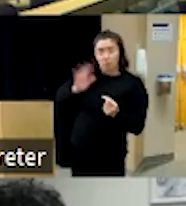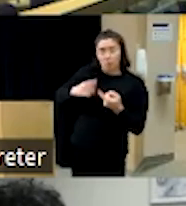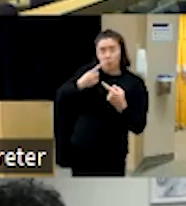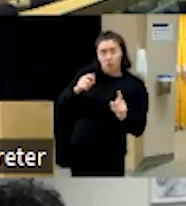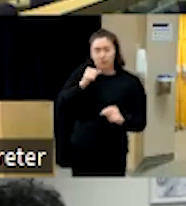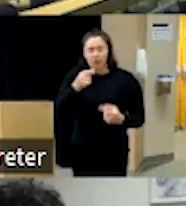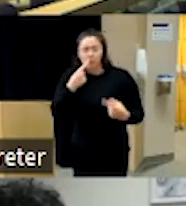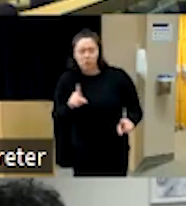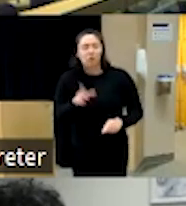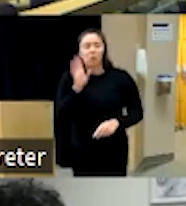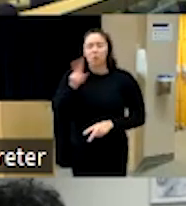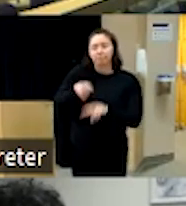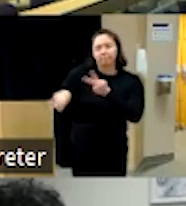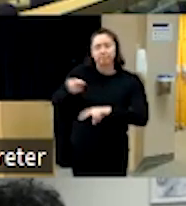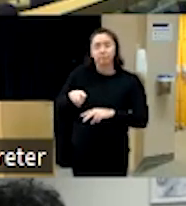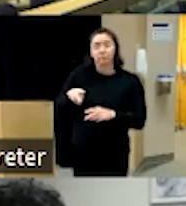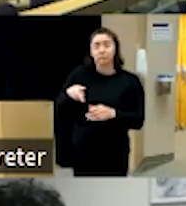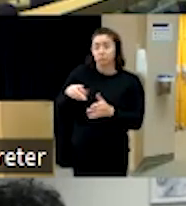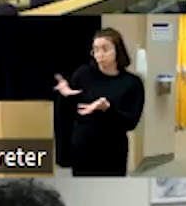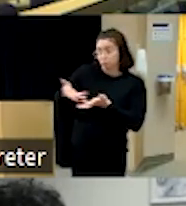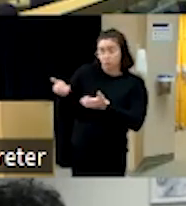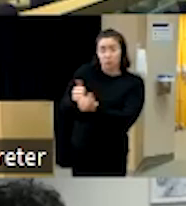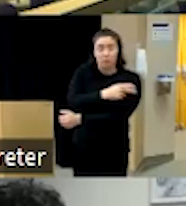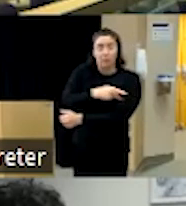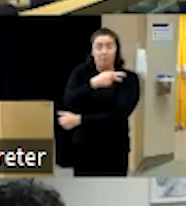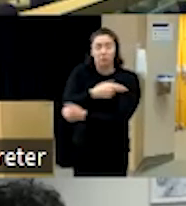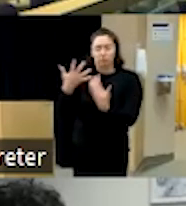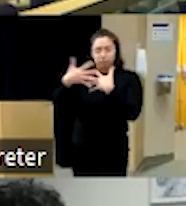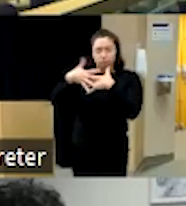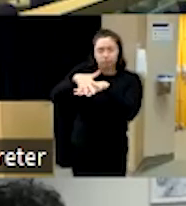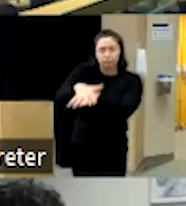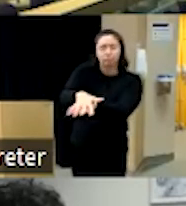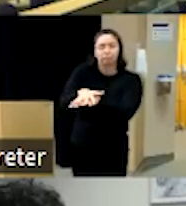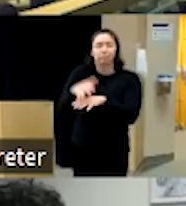um and we will check with the patients at this interdisciplinary admission procedure